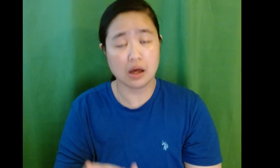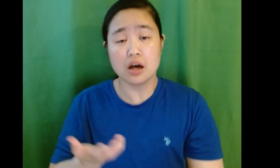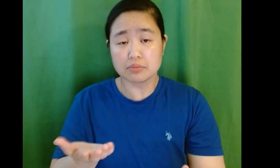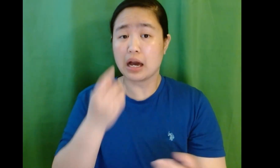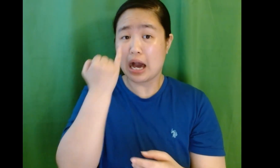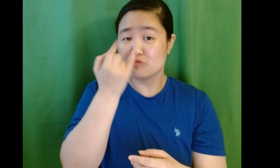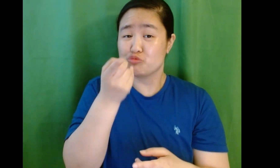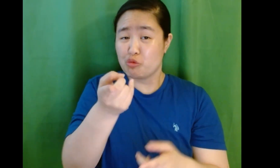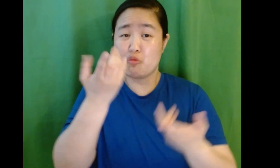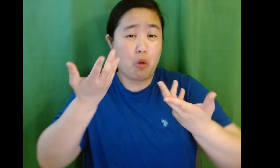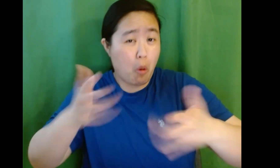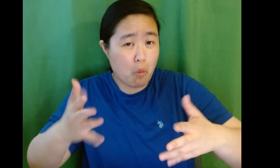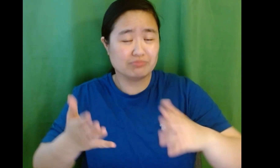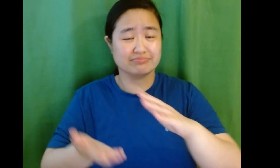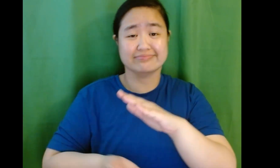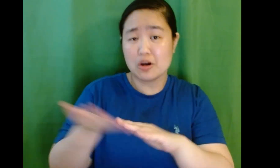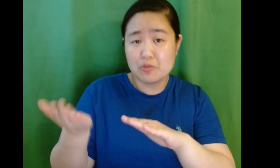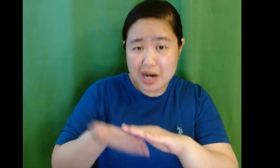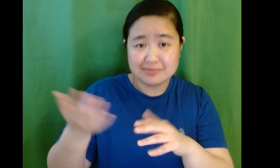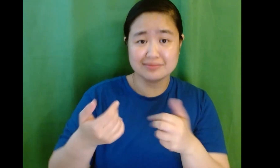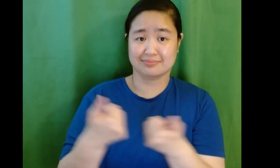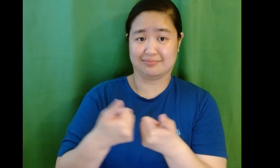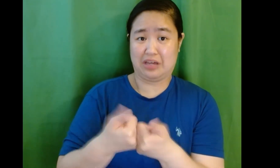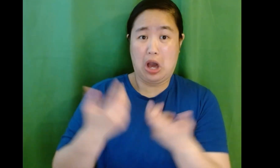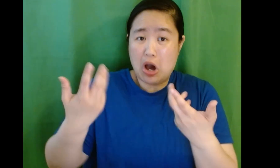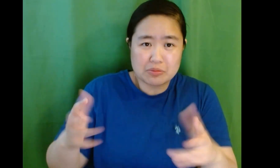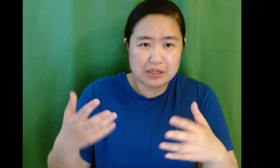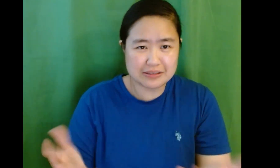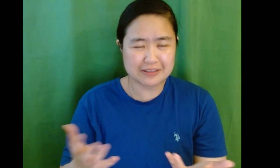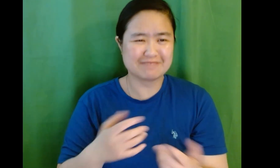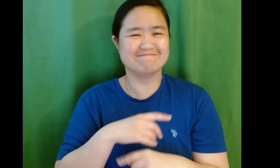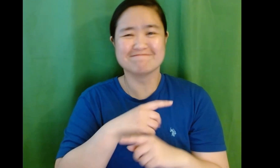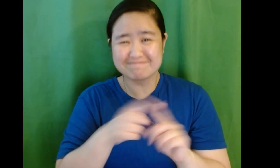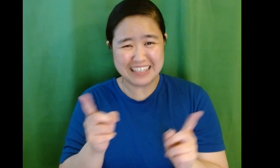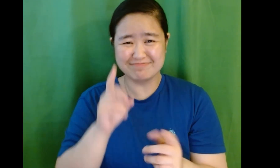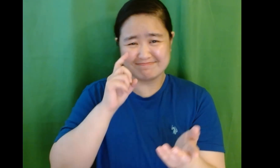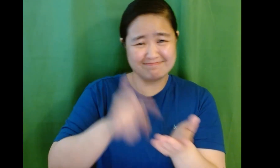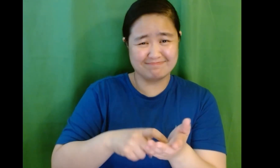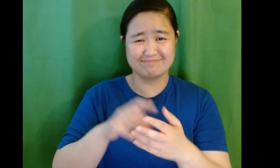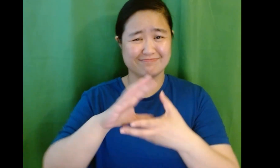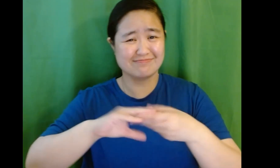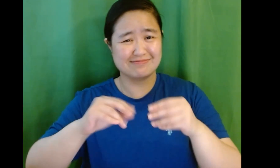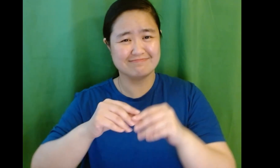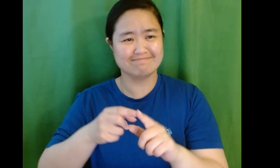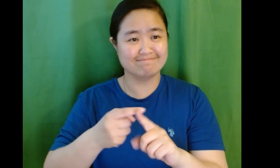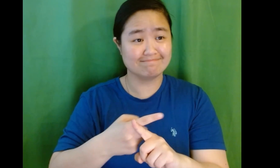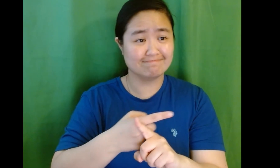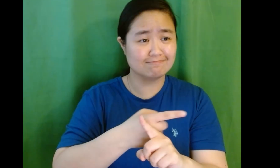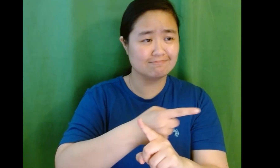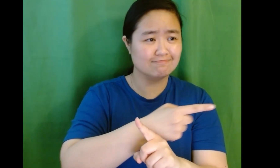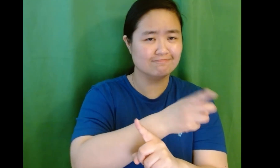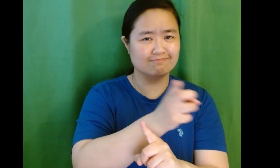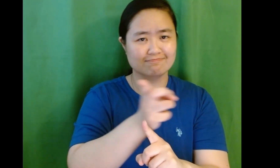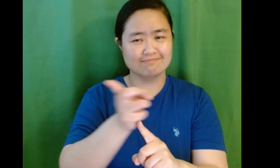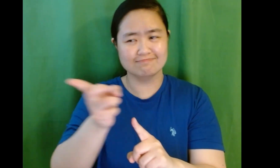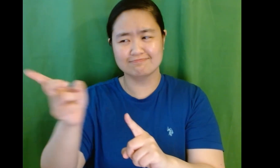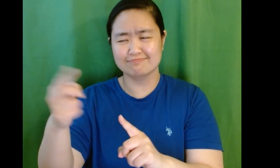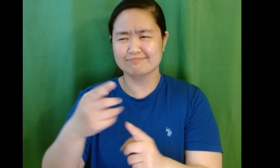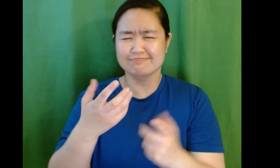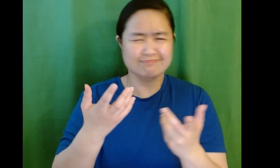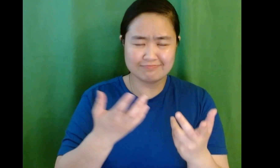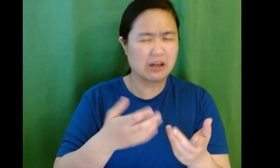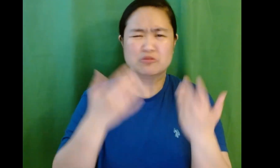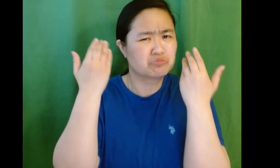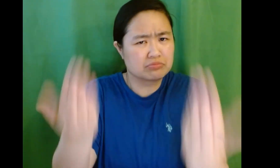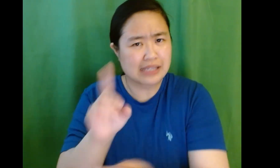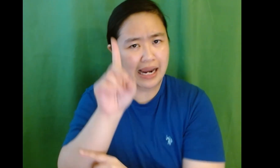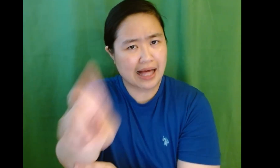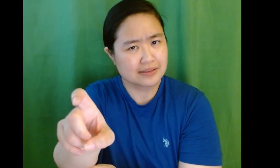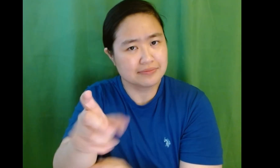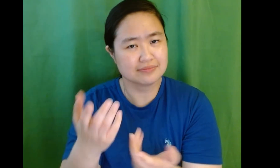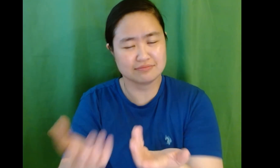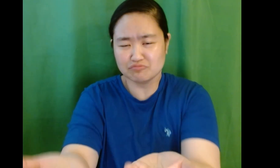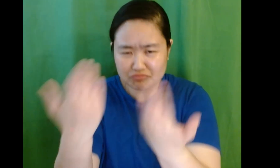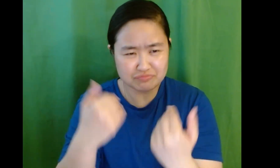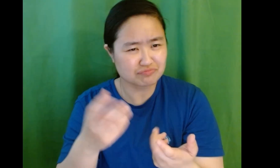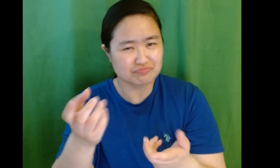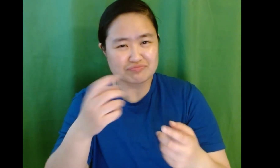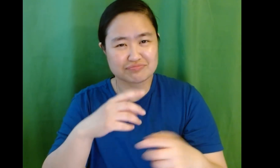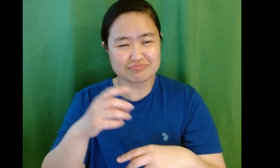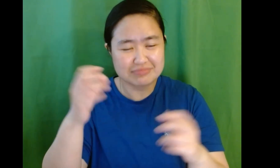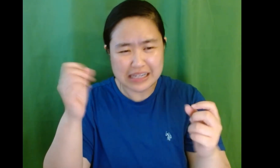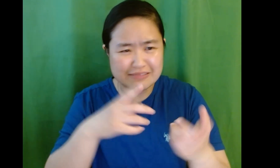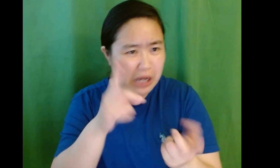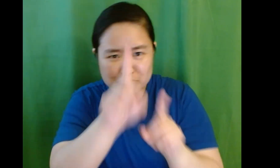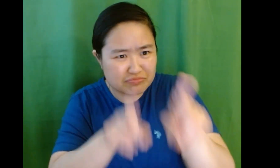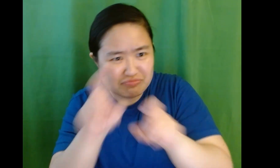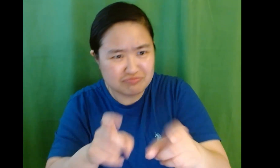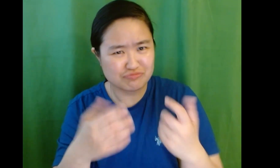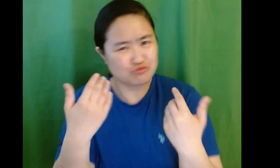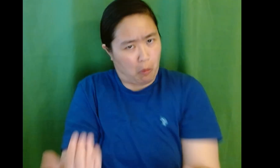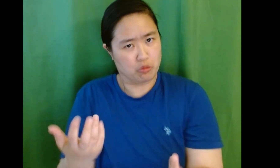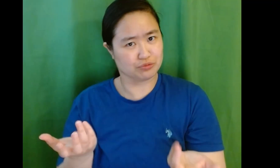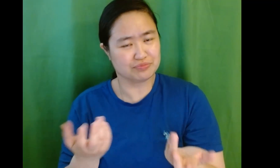Or if you’re running the game and you feel that story is getting nowhere, go ahead to ask questions!